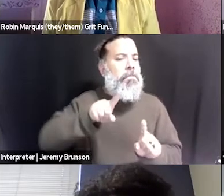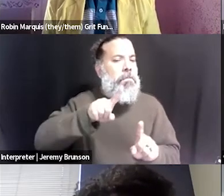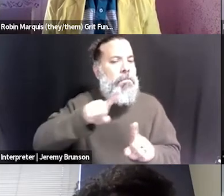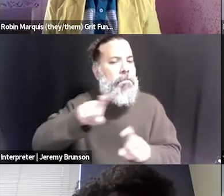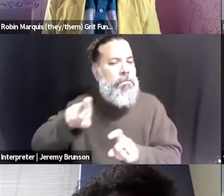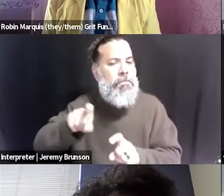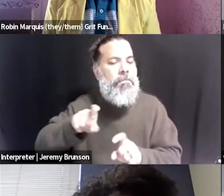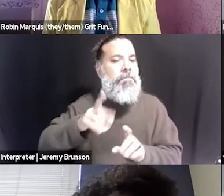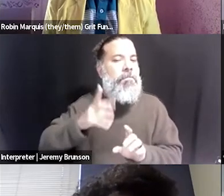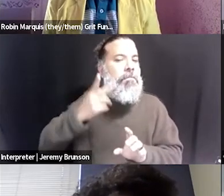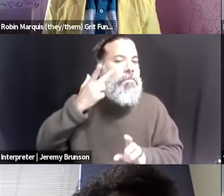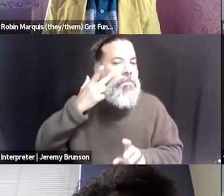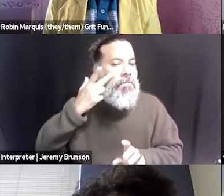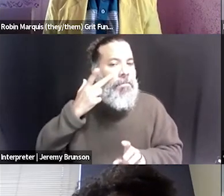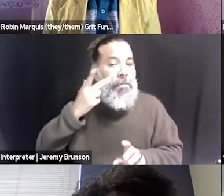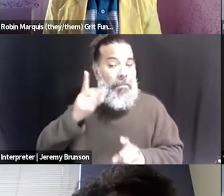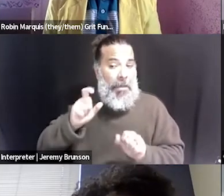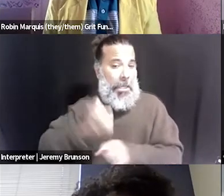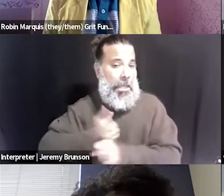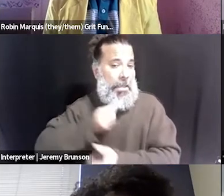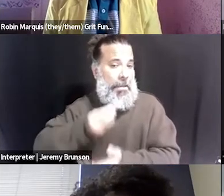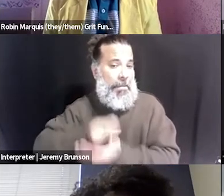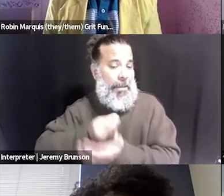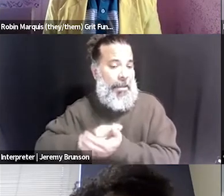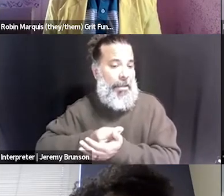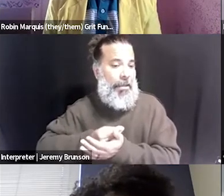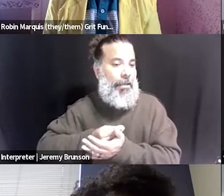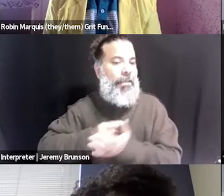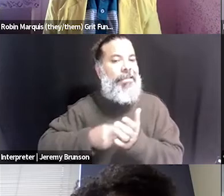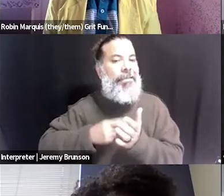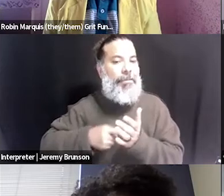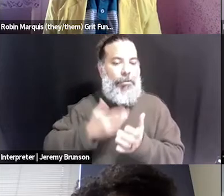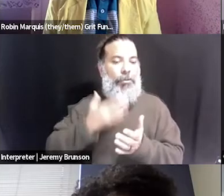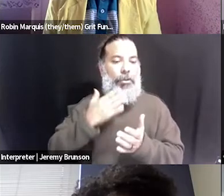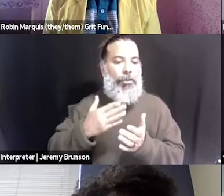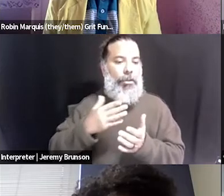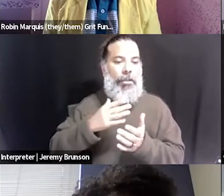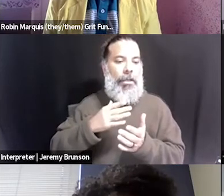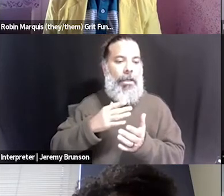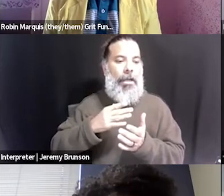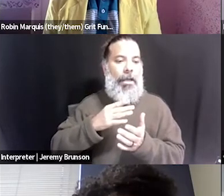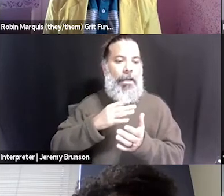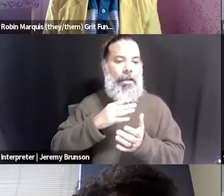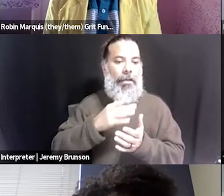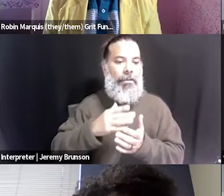out if you could get funding, sometimes it is probably good not to just slap we want